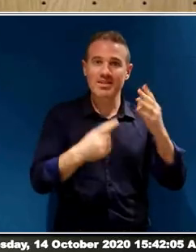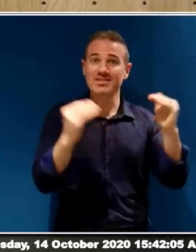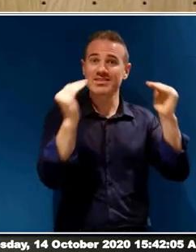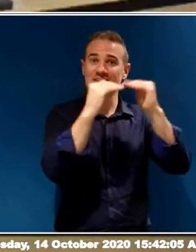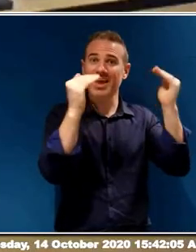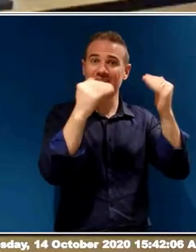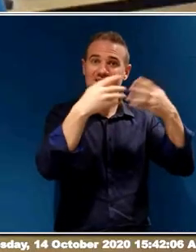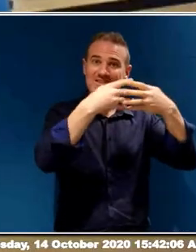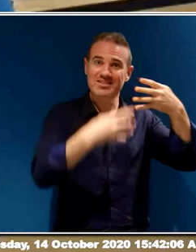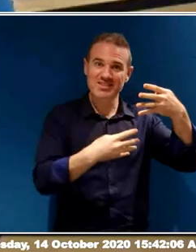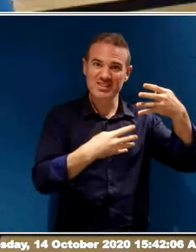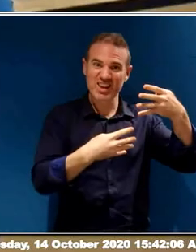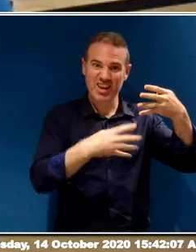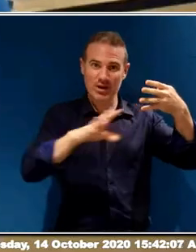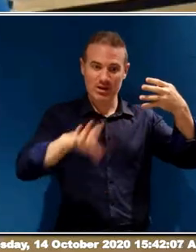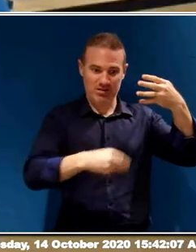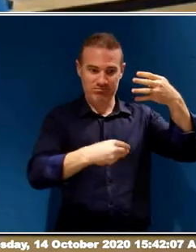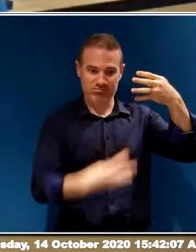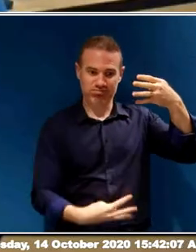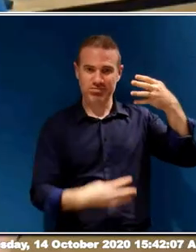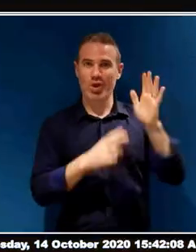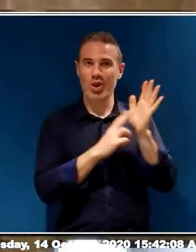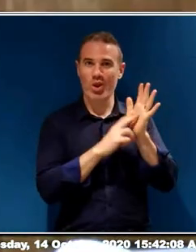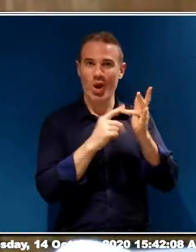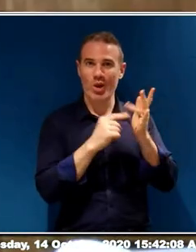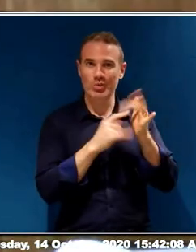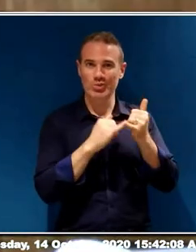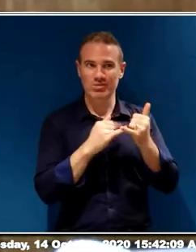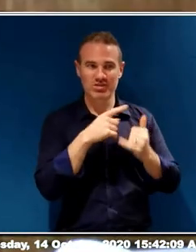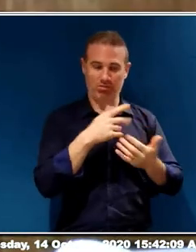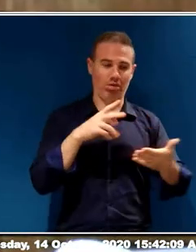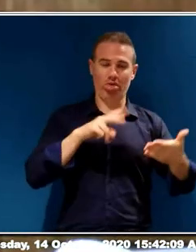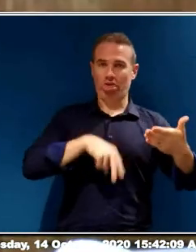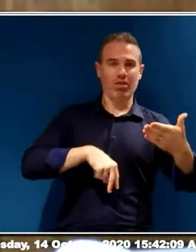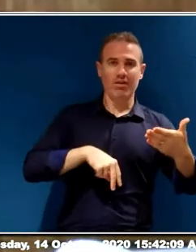It's a bit like the banks complying with the law which is what